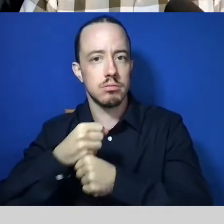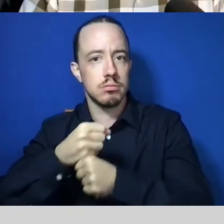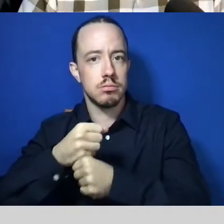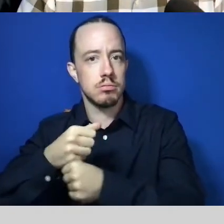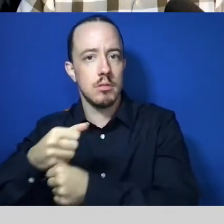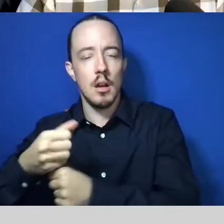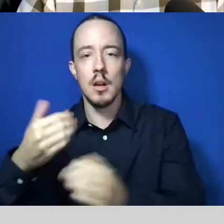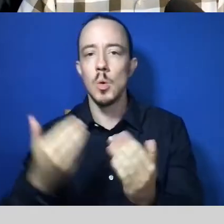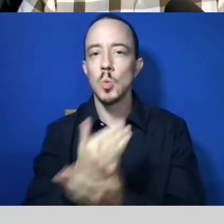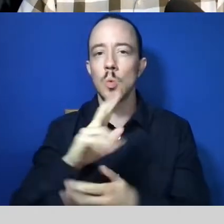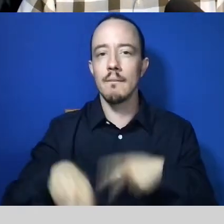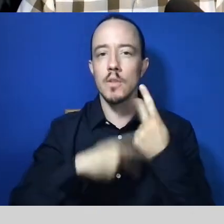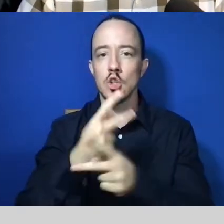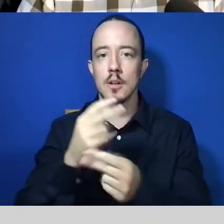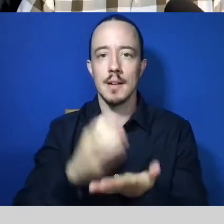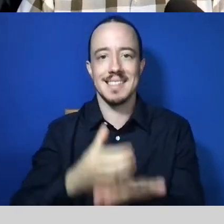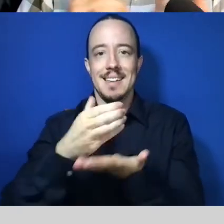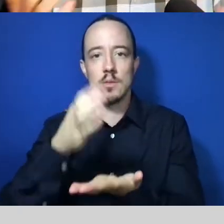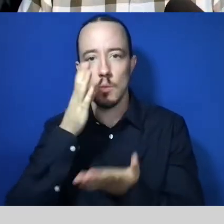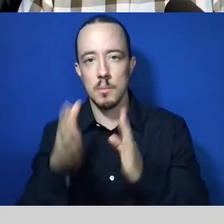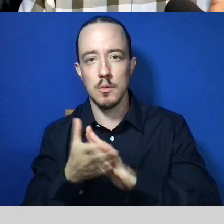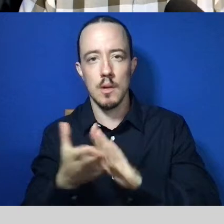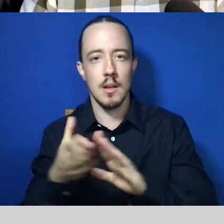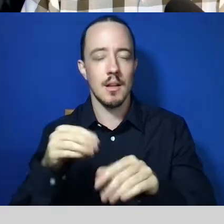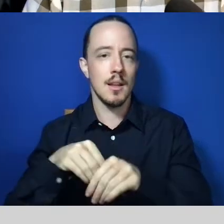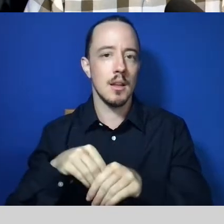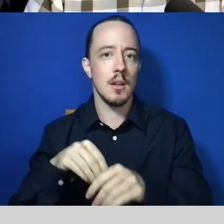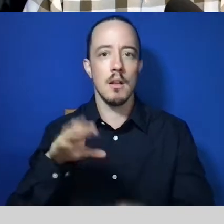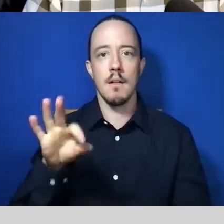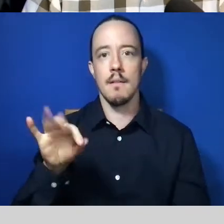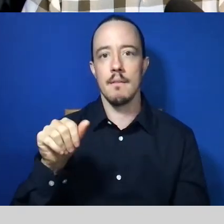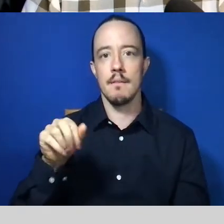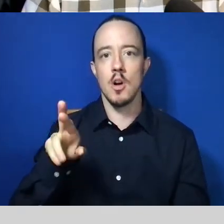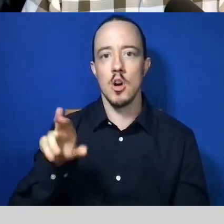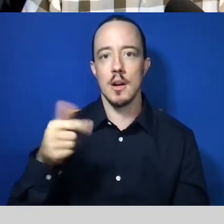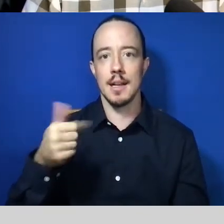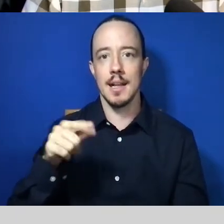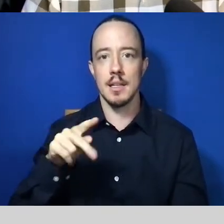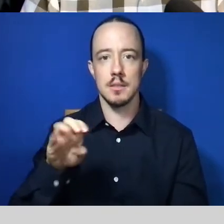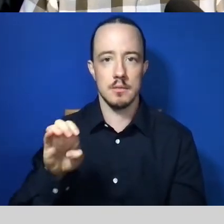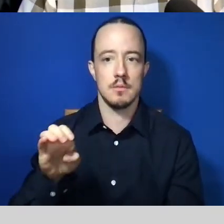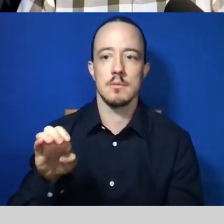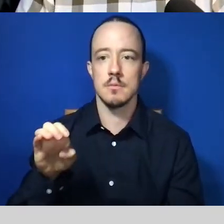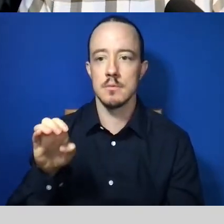of our containers that will be running, in our case Fargate. So you'll see this icon right here is actually Fargate.